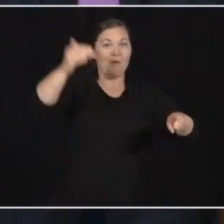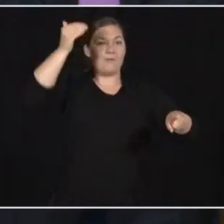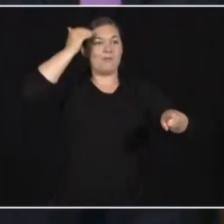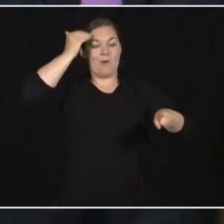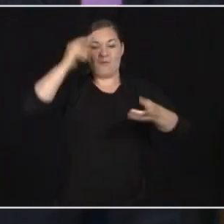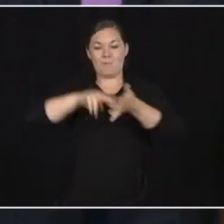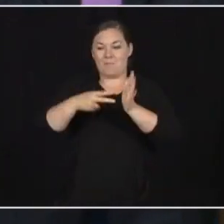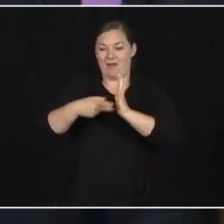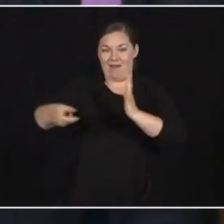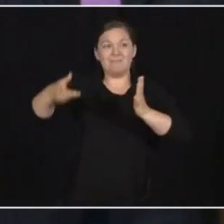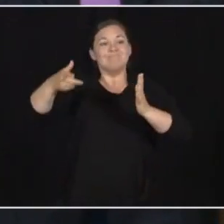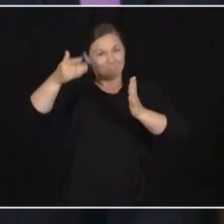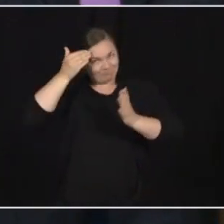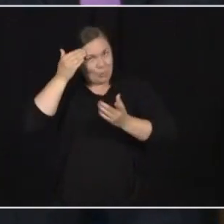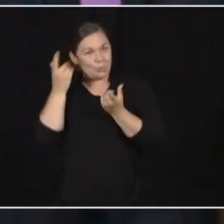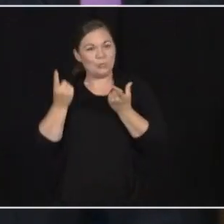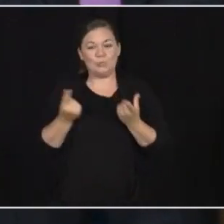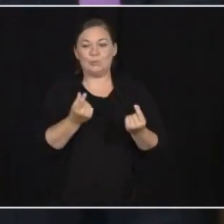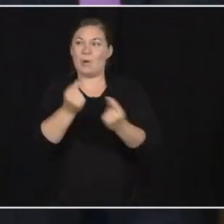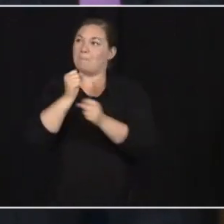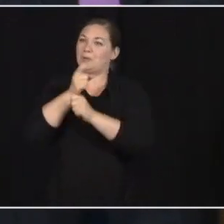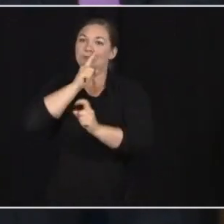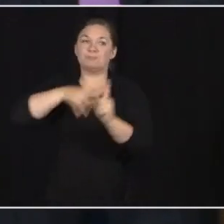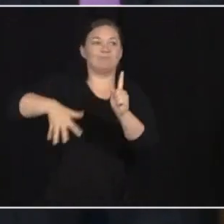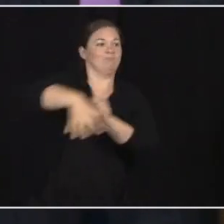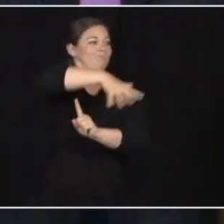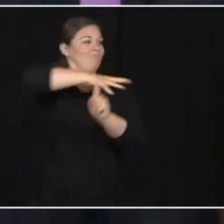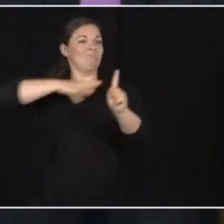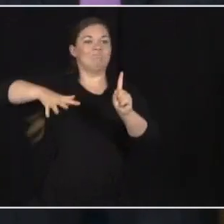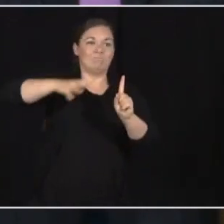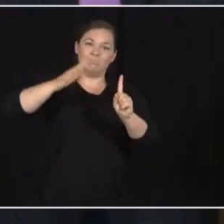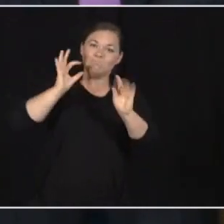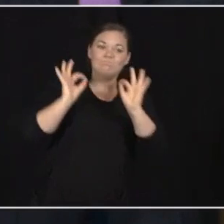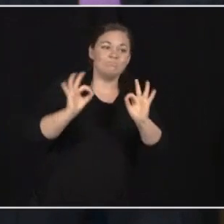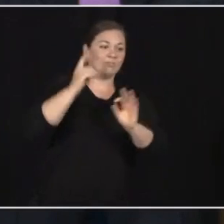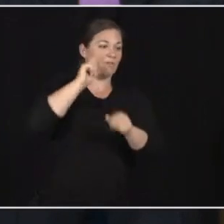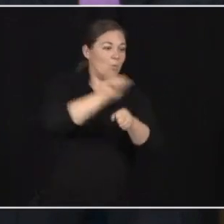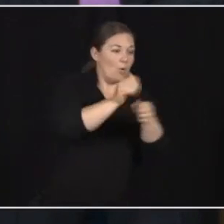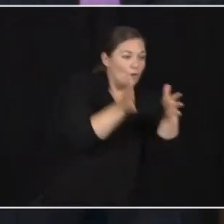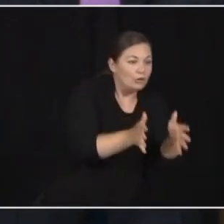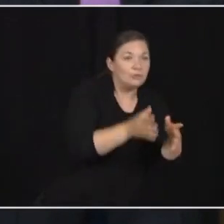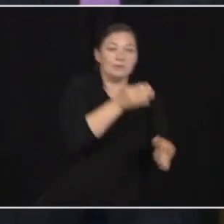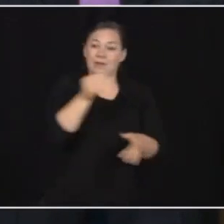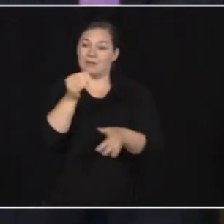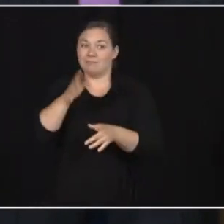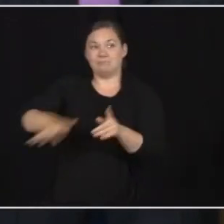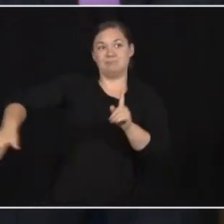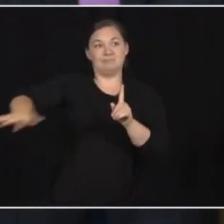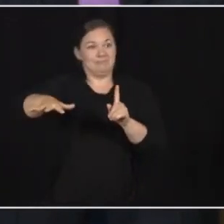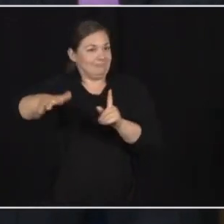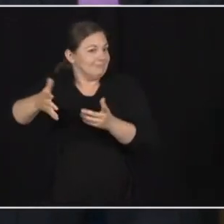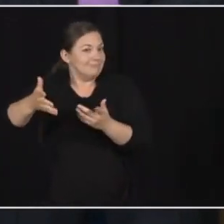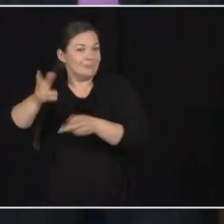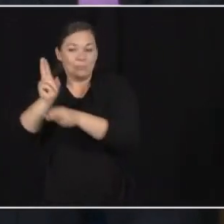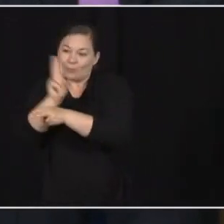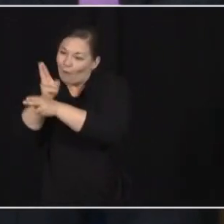us the confidence that will help us maintain a self a safe workplace. This is good for business confidence